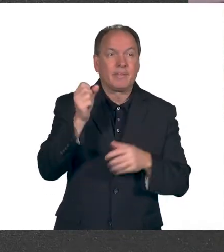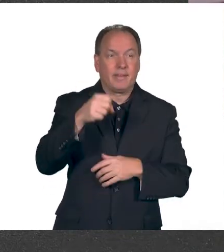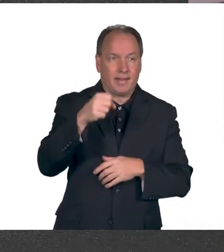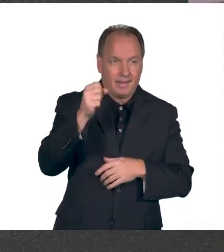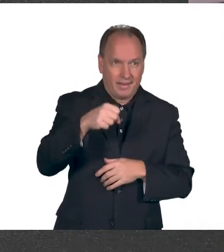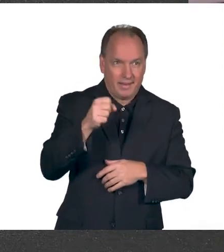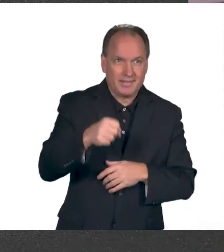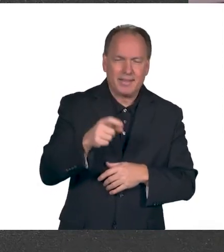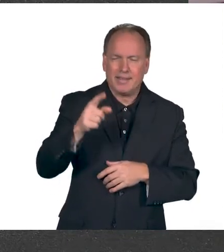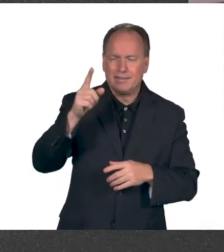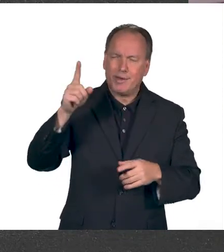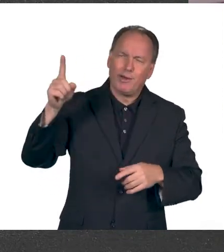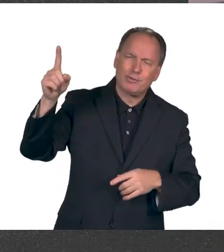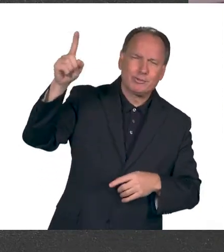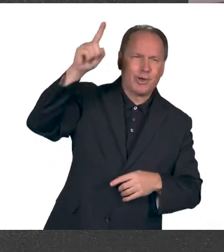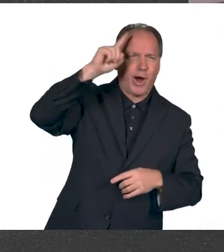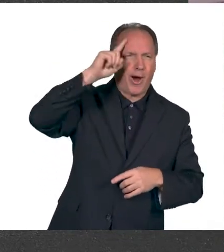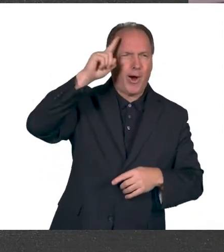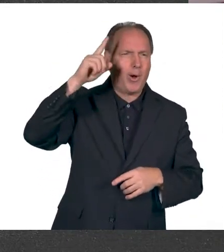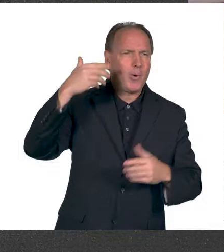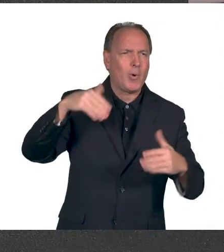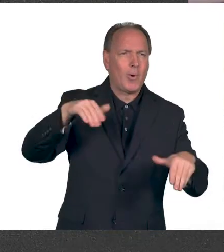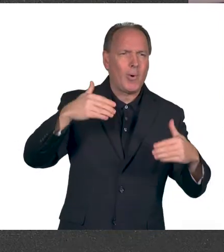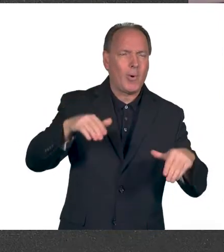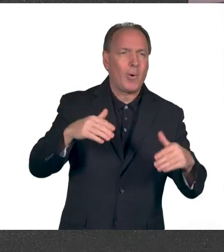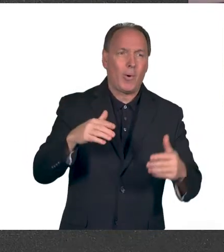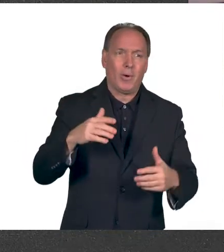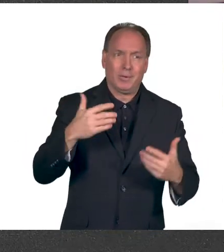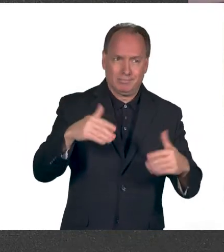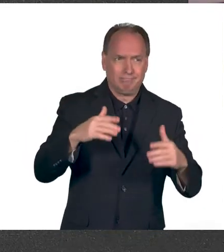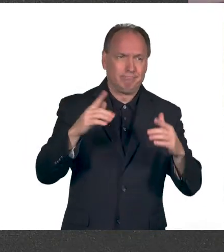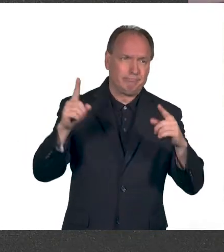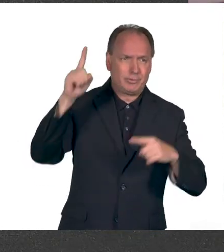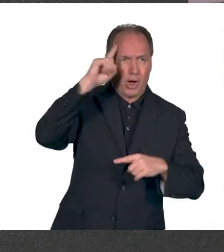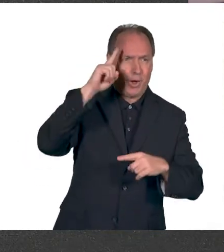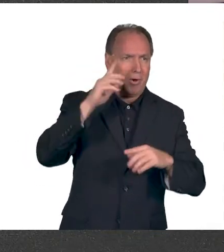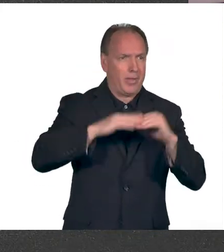Yes he's taller oh my goodness he's definitely taller.